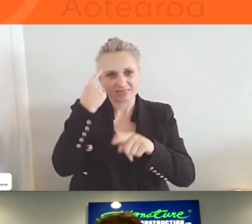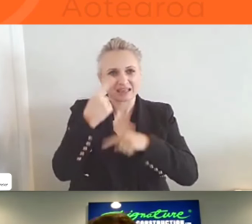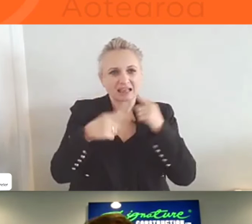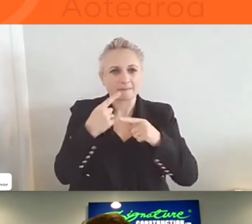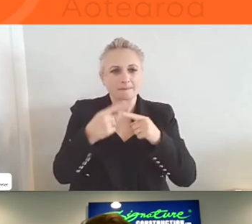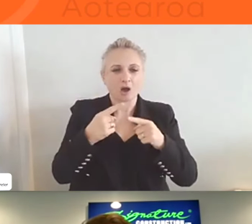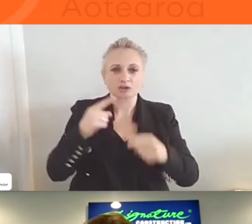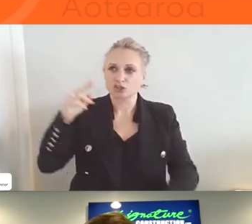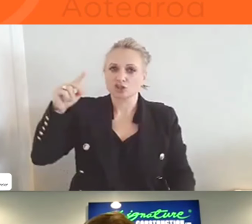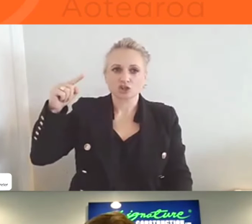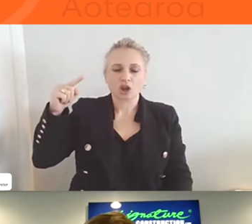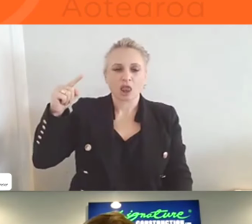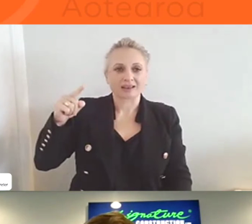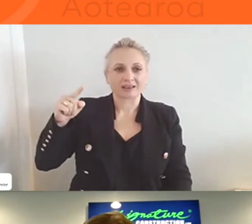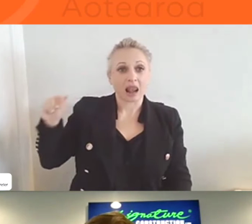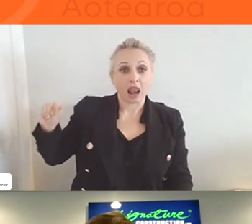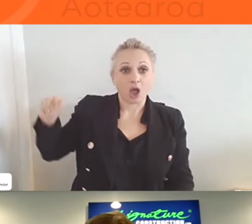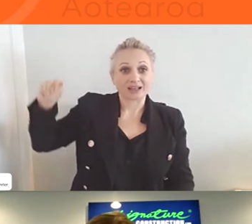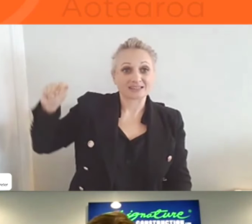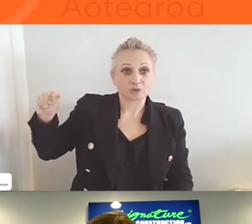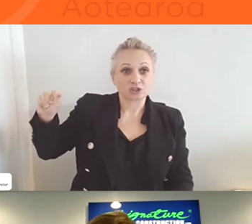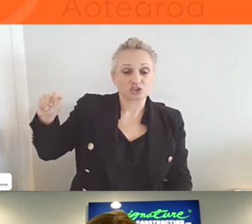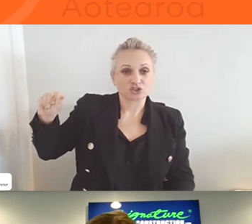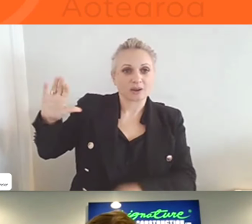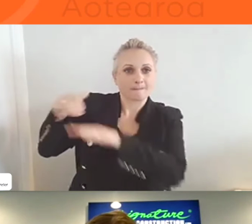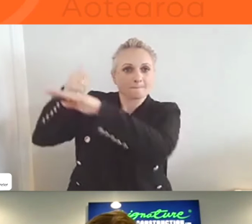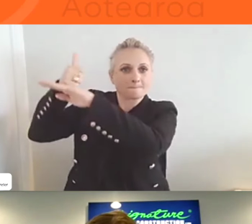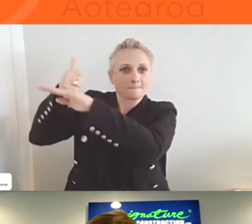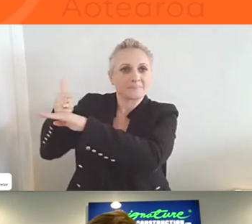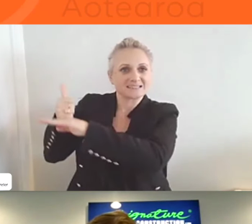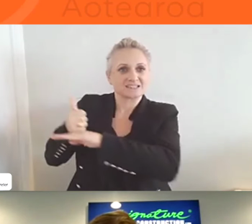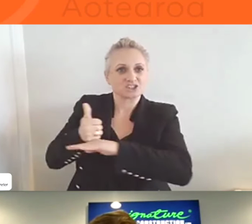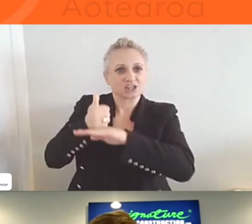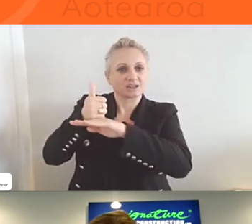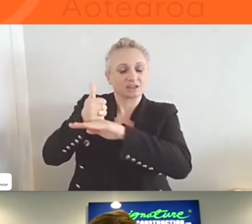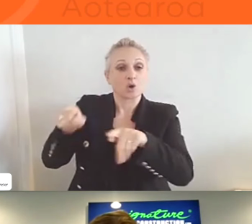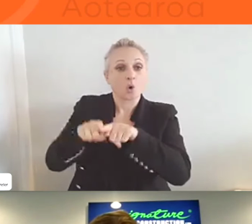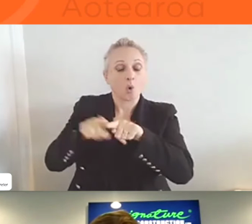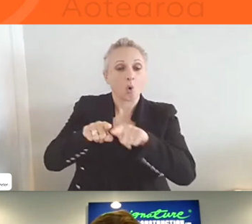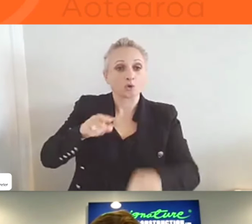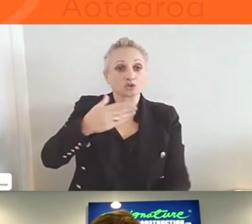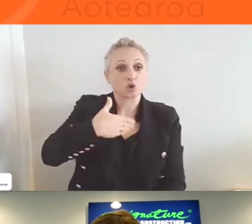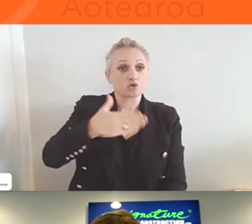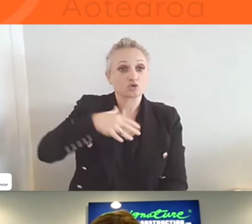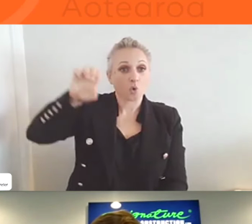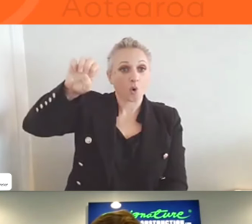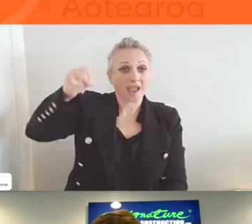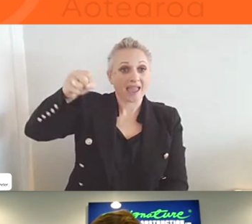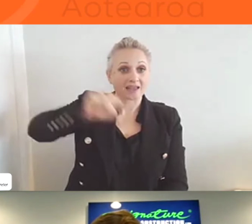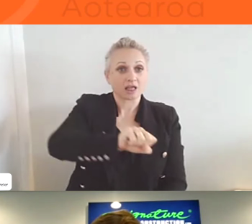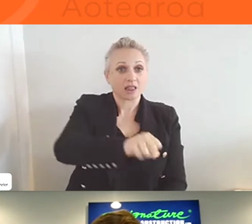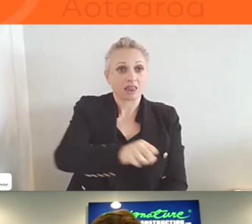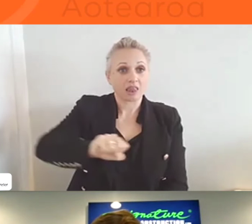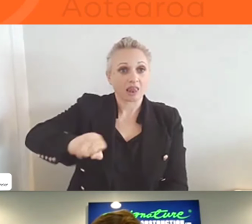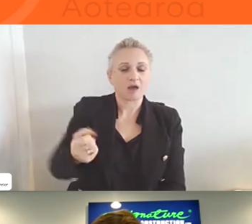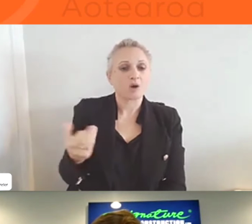switches, door handles so we can orient through the home. Even colour contrast, particularly when we're working within the retirement sector